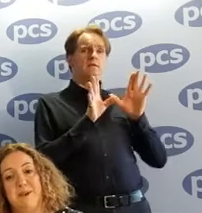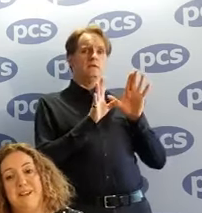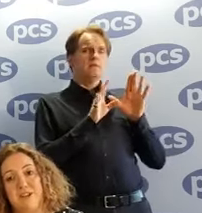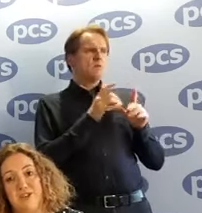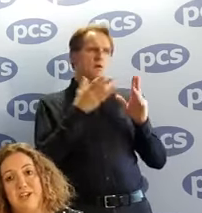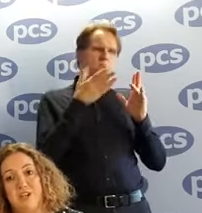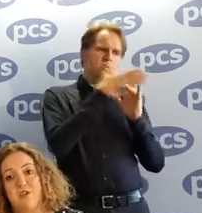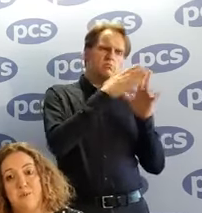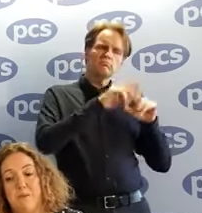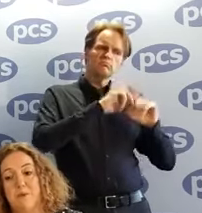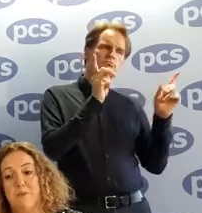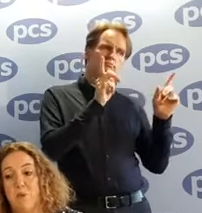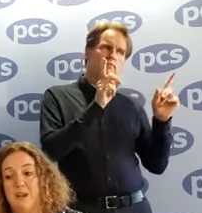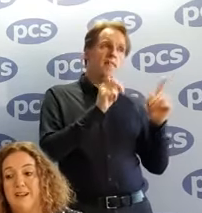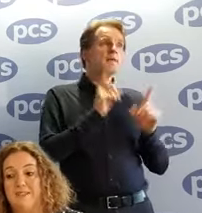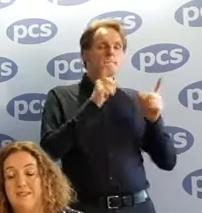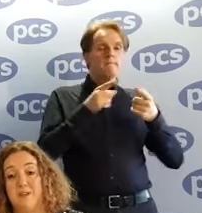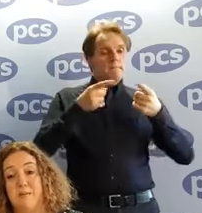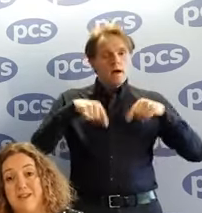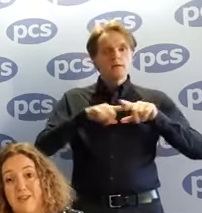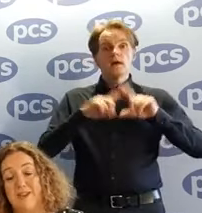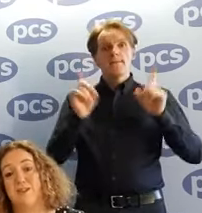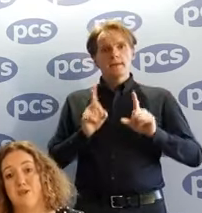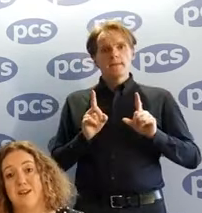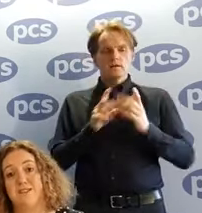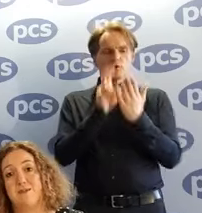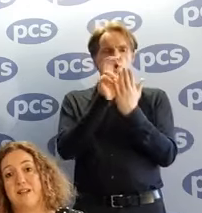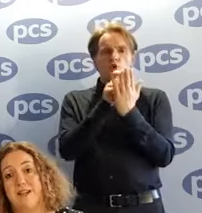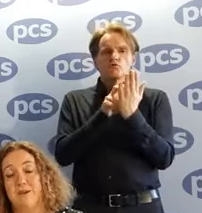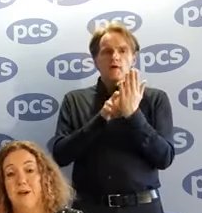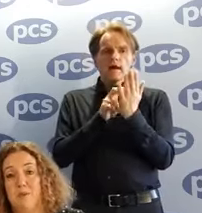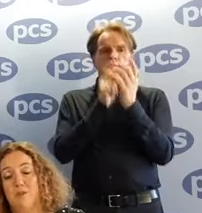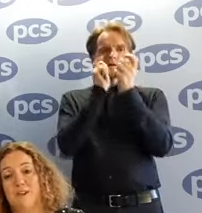but in exchange for people being willing to amend their contract to allow more